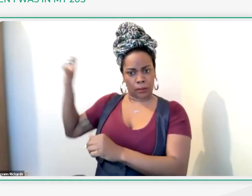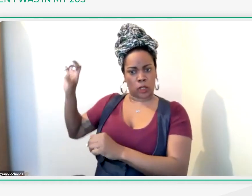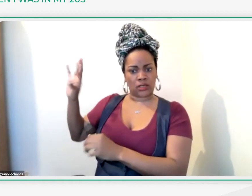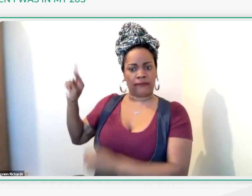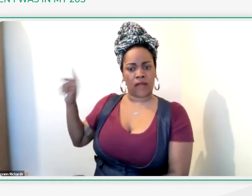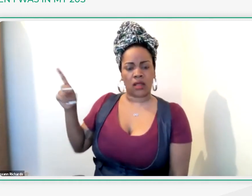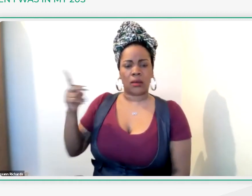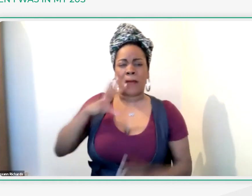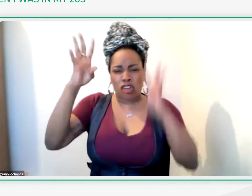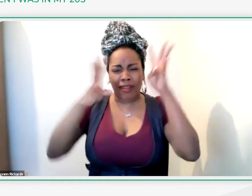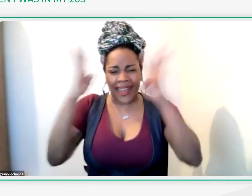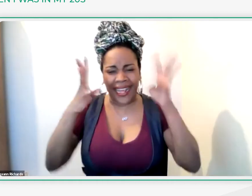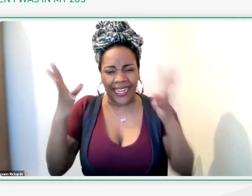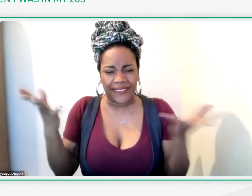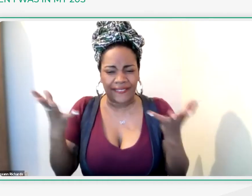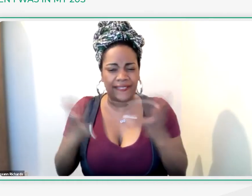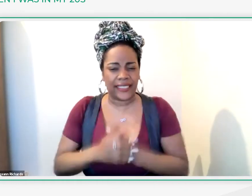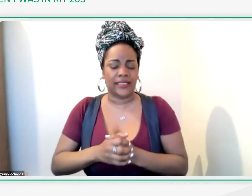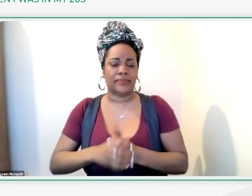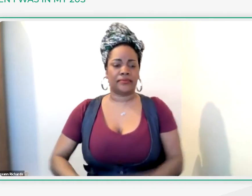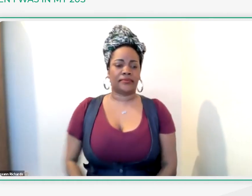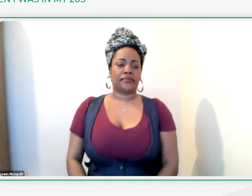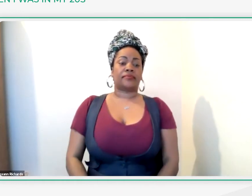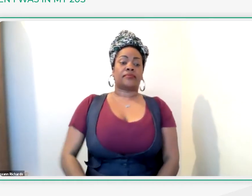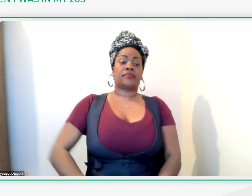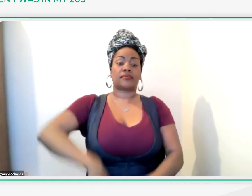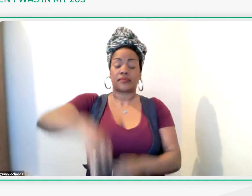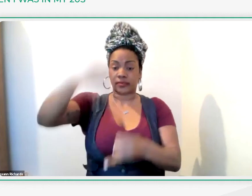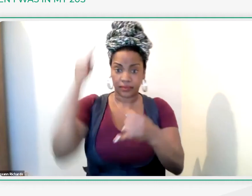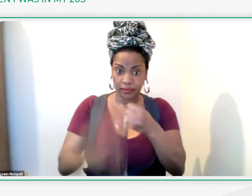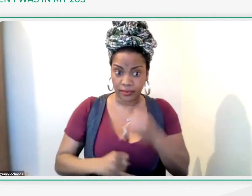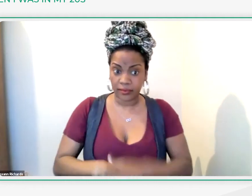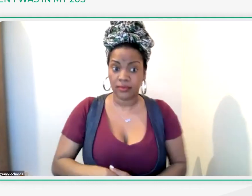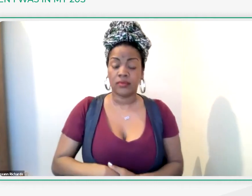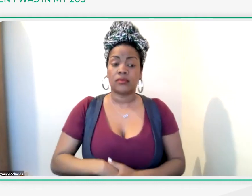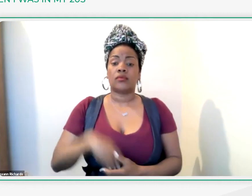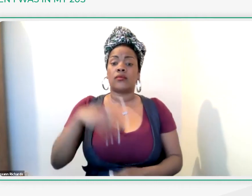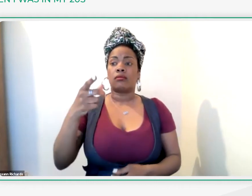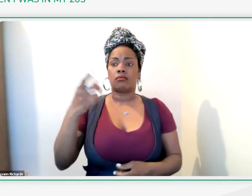And use that for savings into your emergency fund. Be creative.